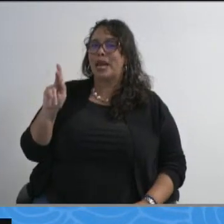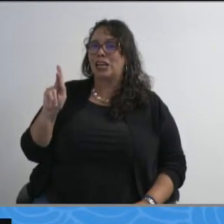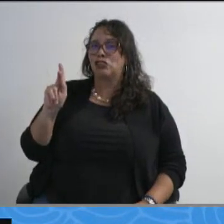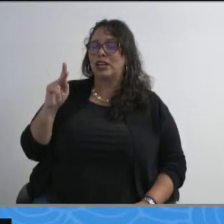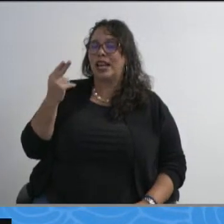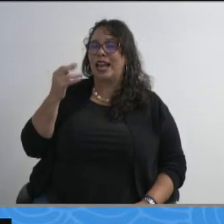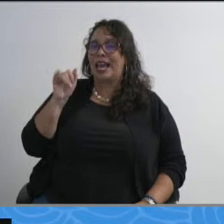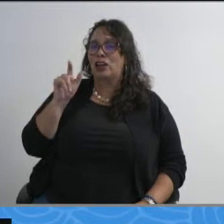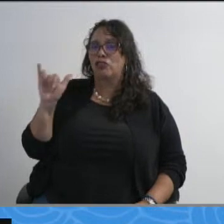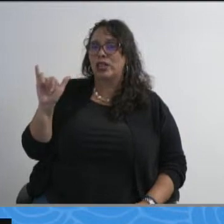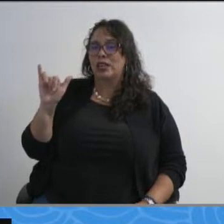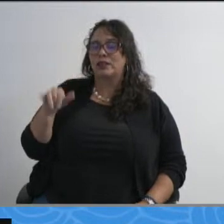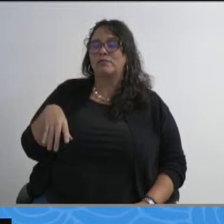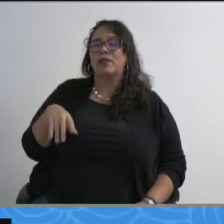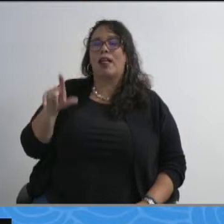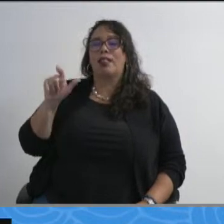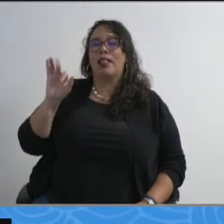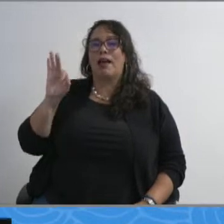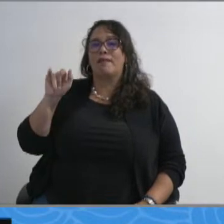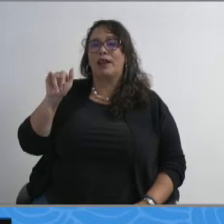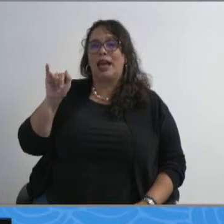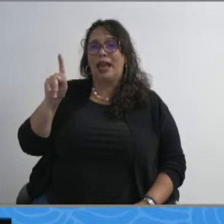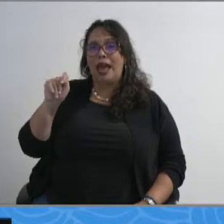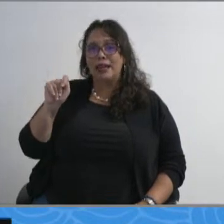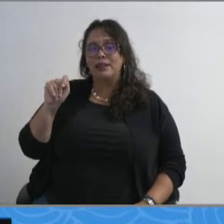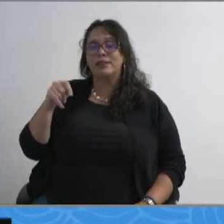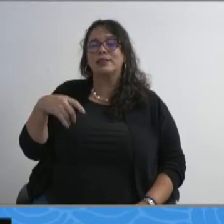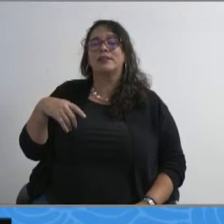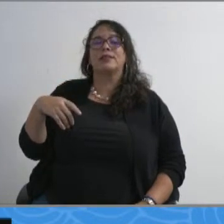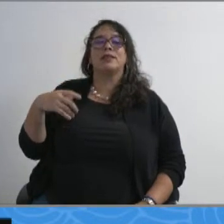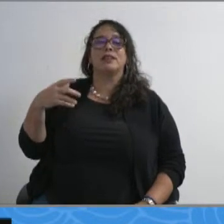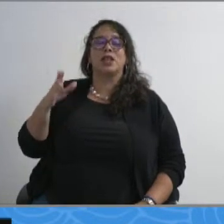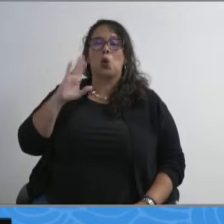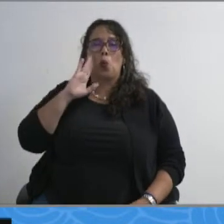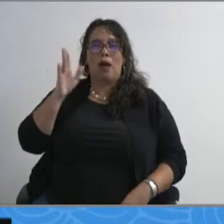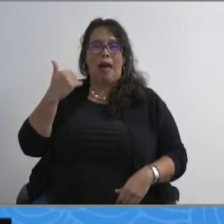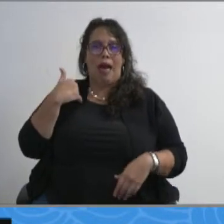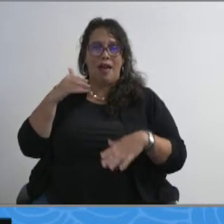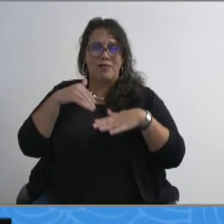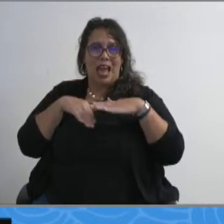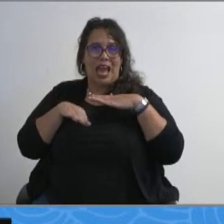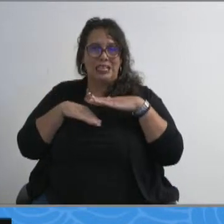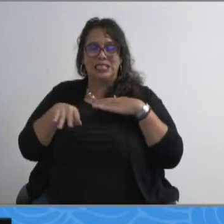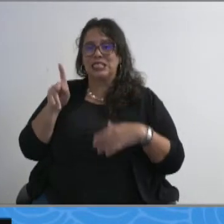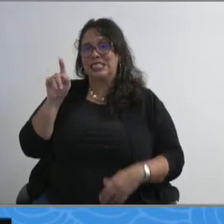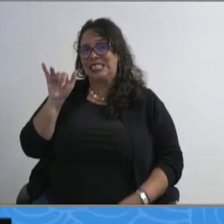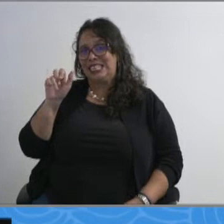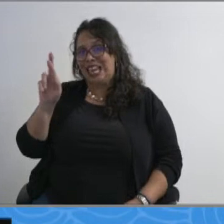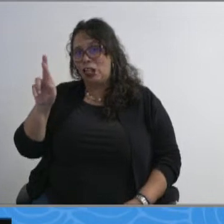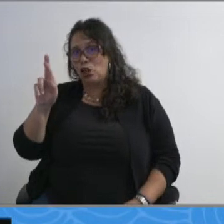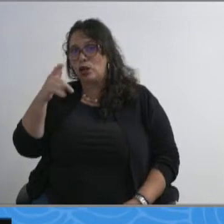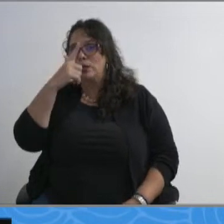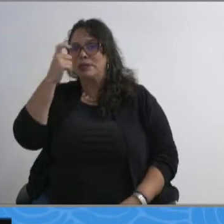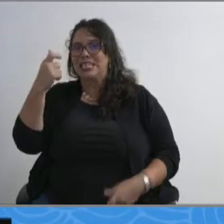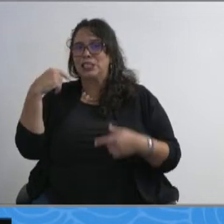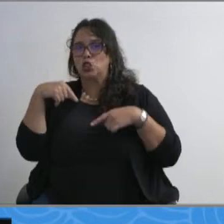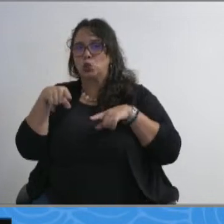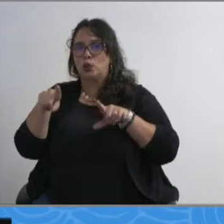one of our dual immersion schools, they will have access to Keller for a dual-immersion site. And this-- - Rebecca?